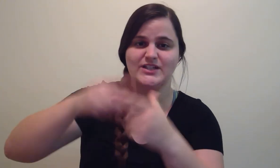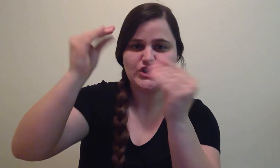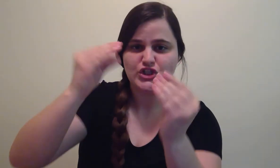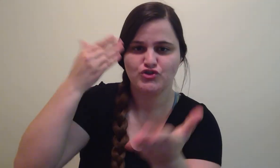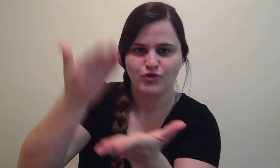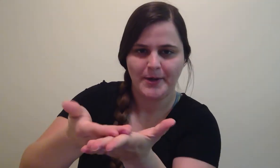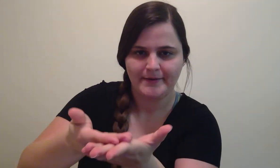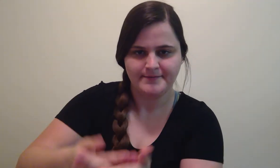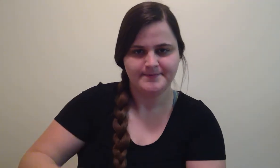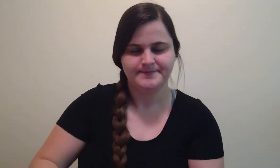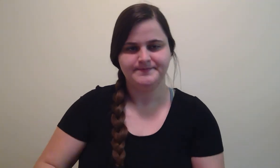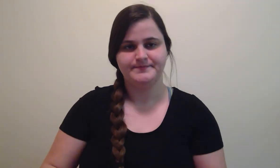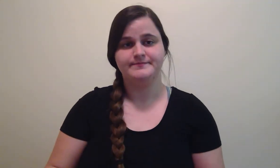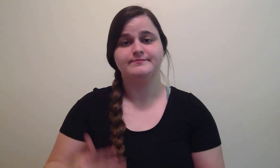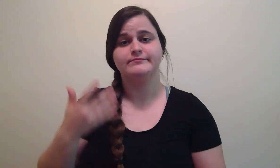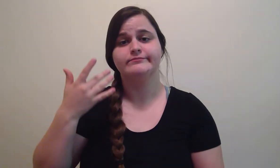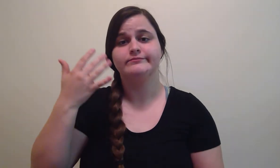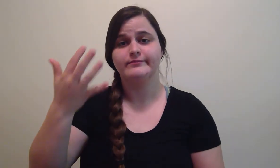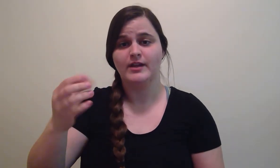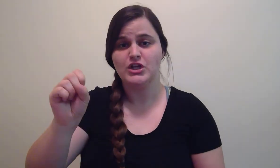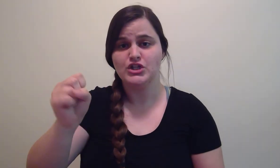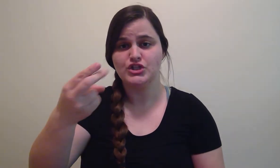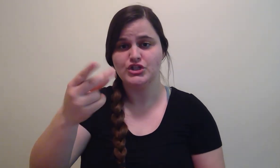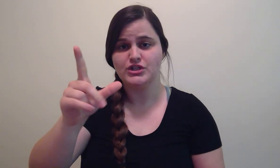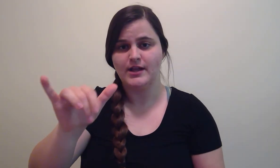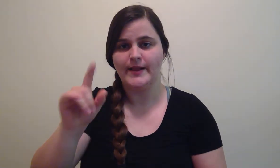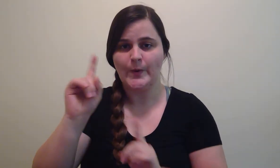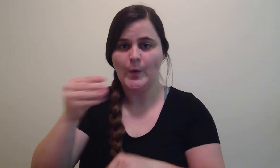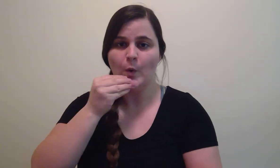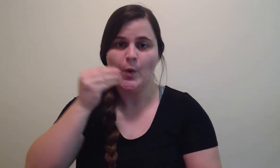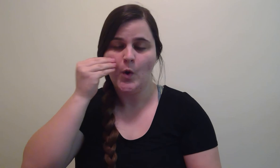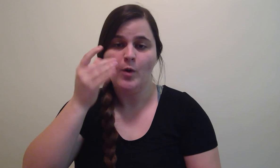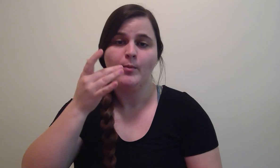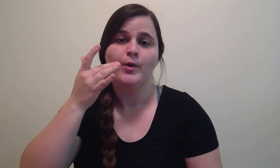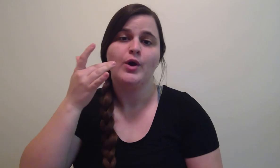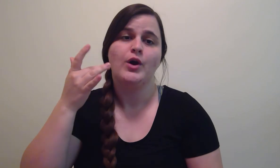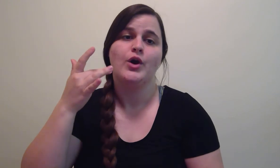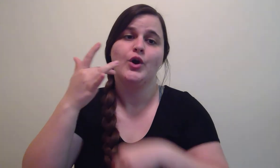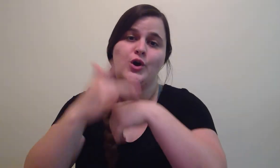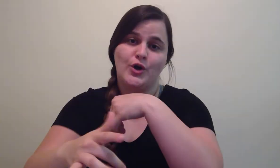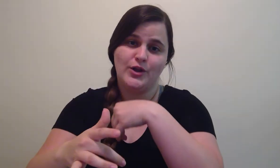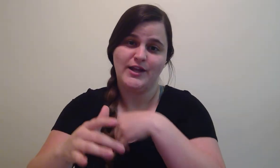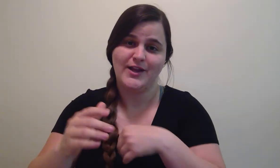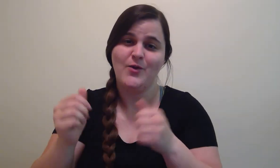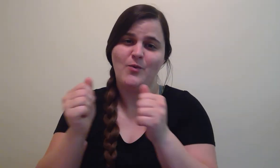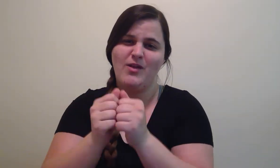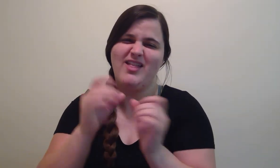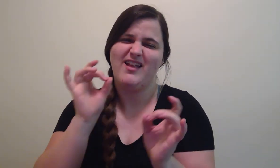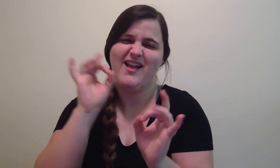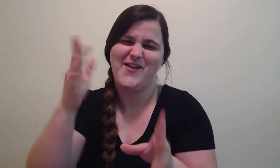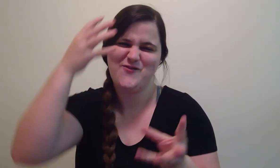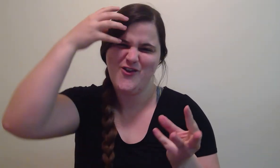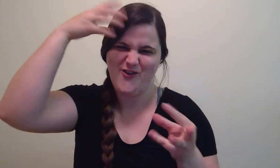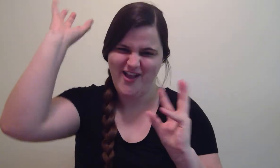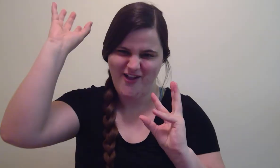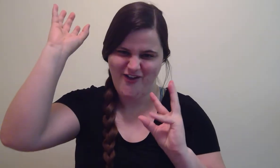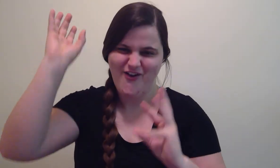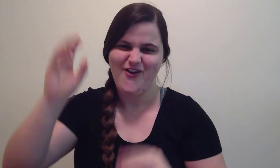until a teacher arrived. In the end, Shelly went home early with a bad case of mussed-up hair,